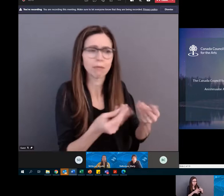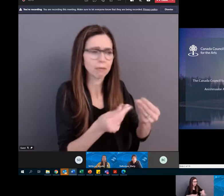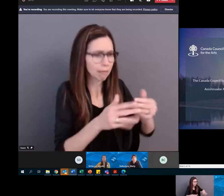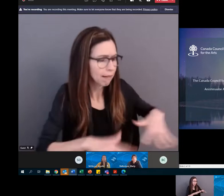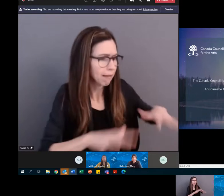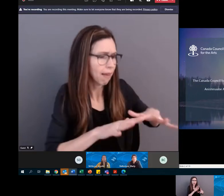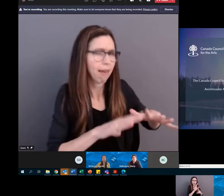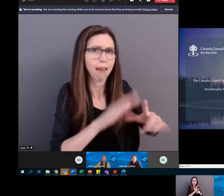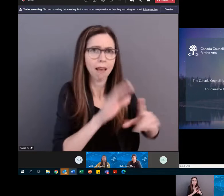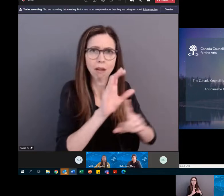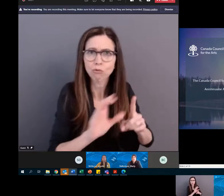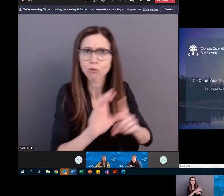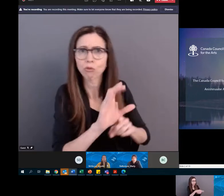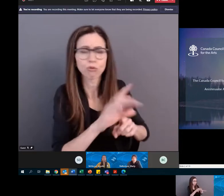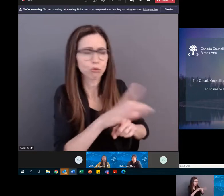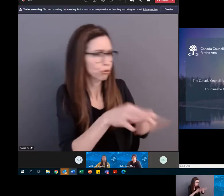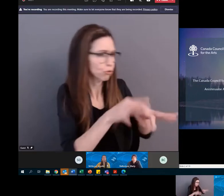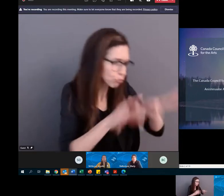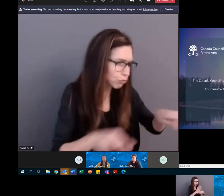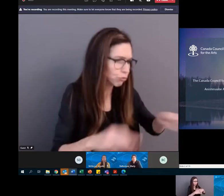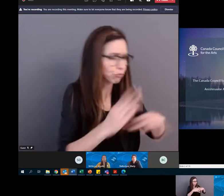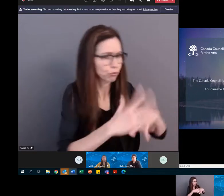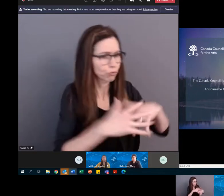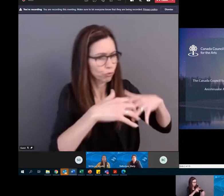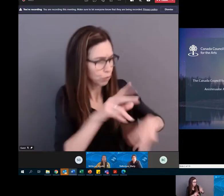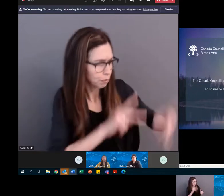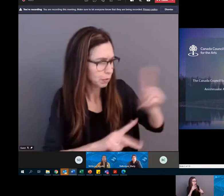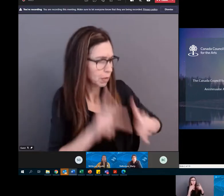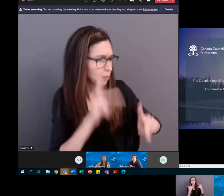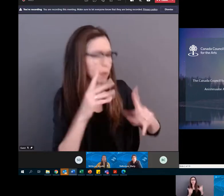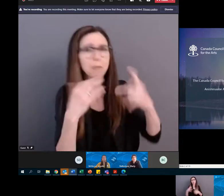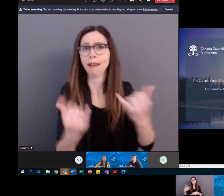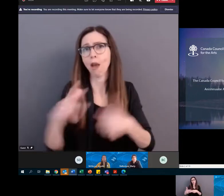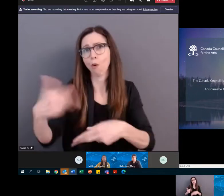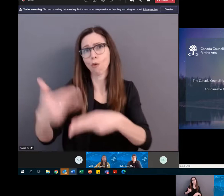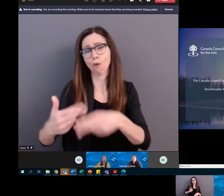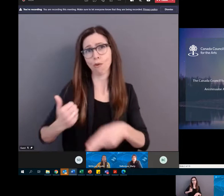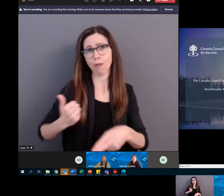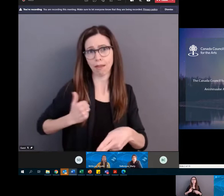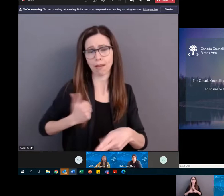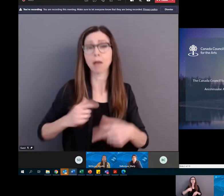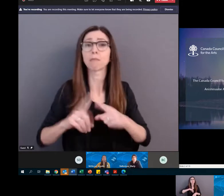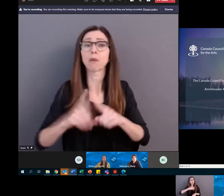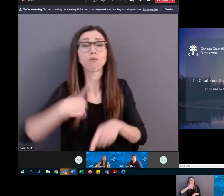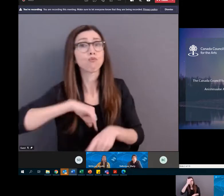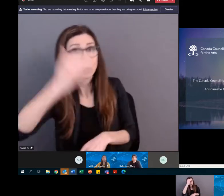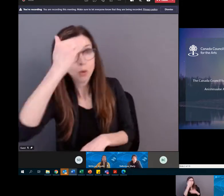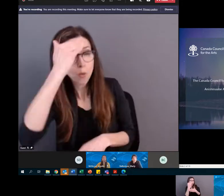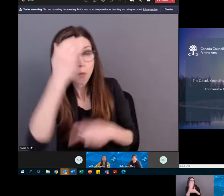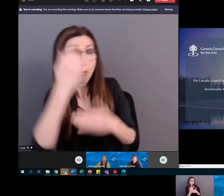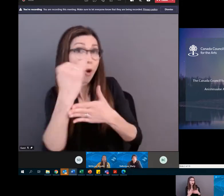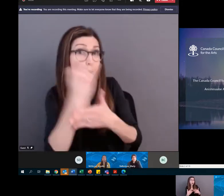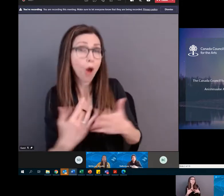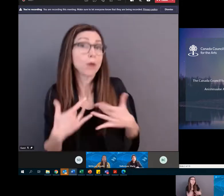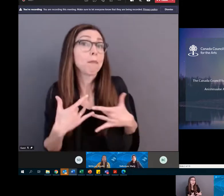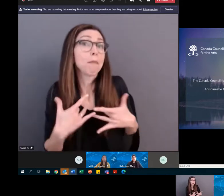as Canada and fervently believes the Arts contribute to the healing and decolonizing journey we all share